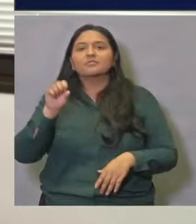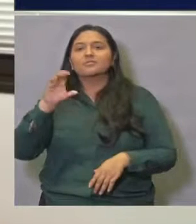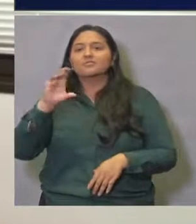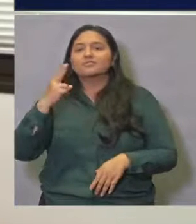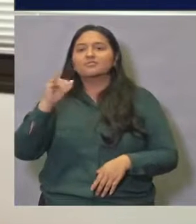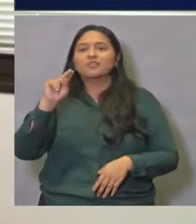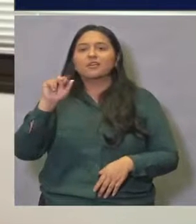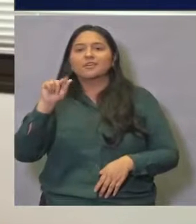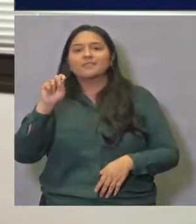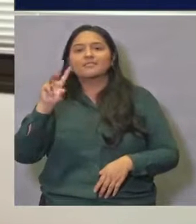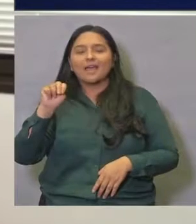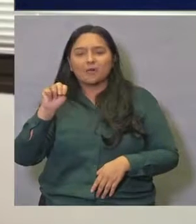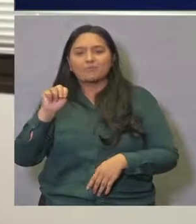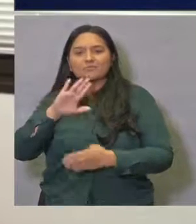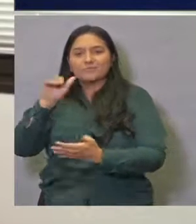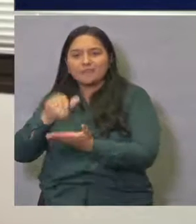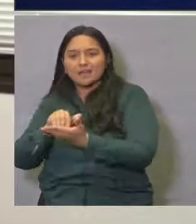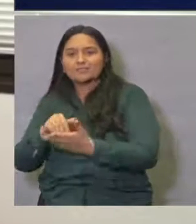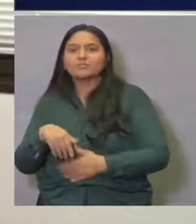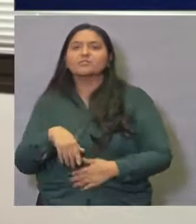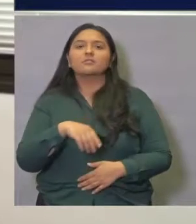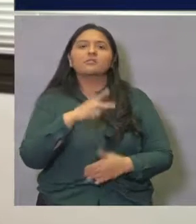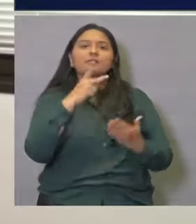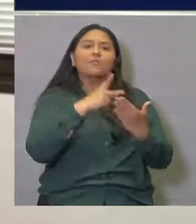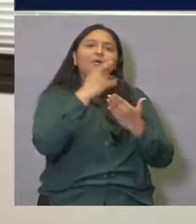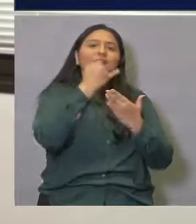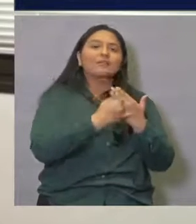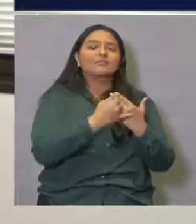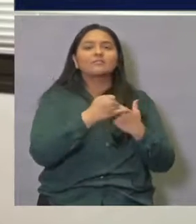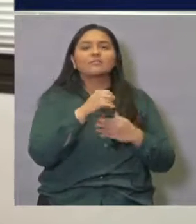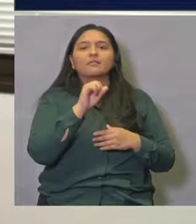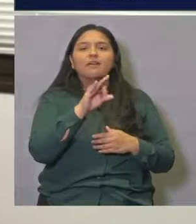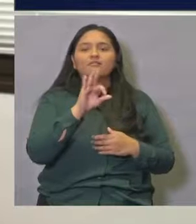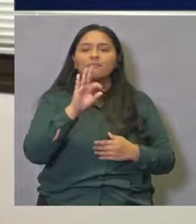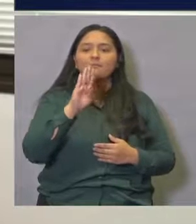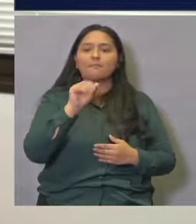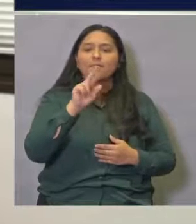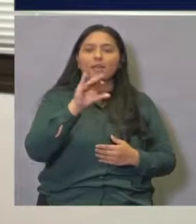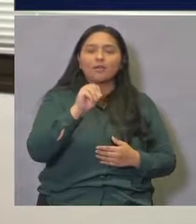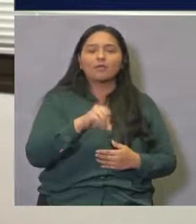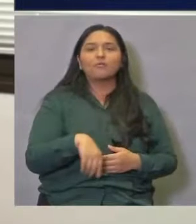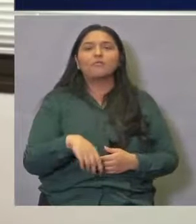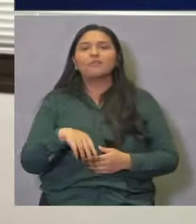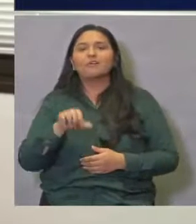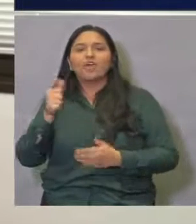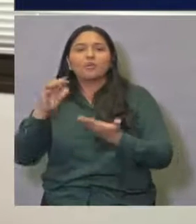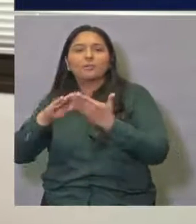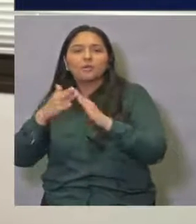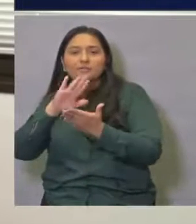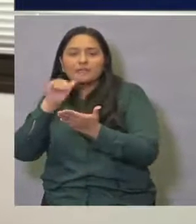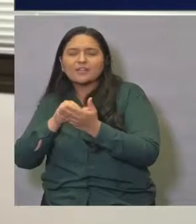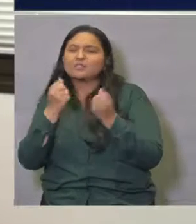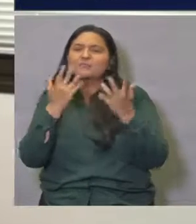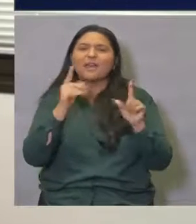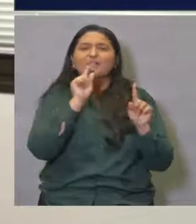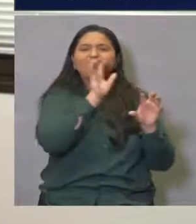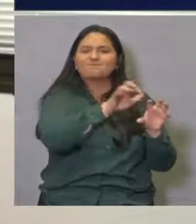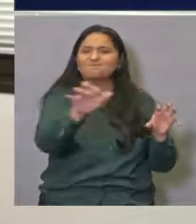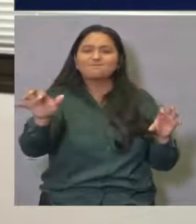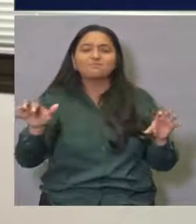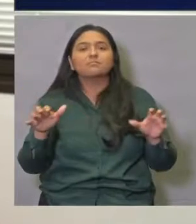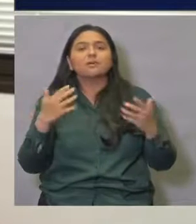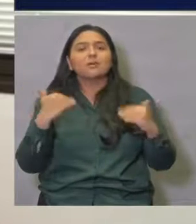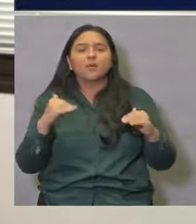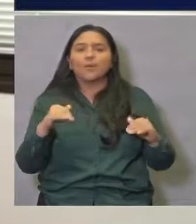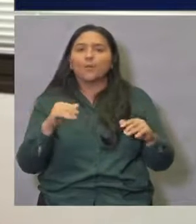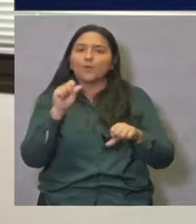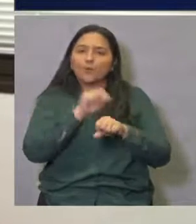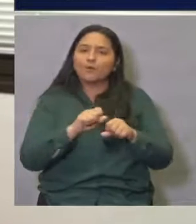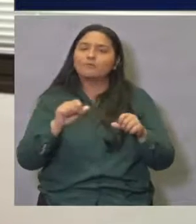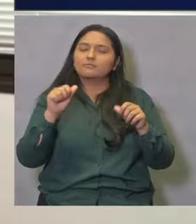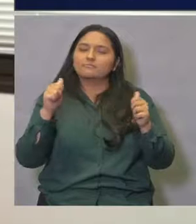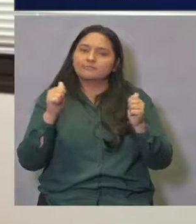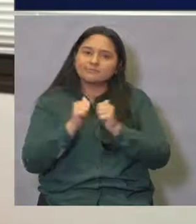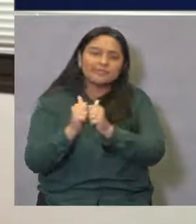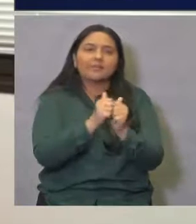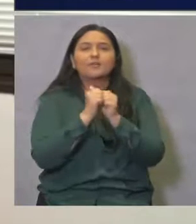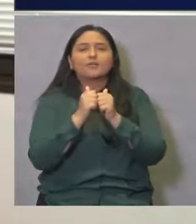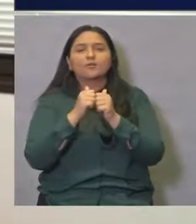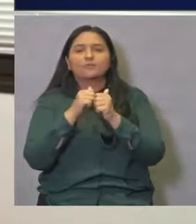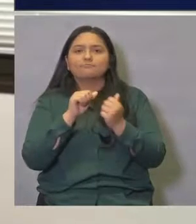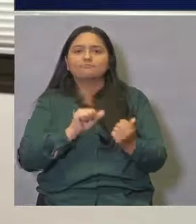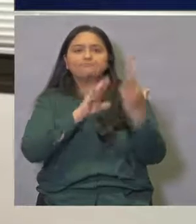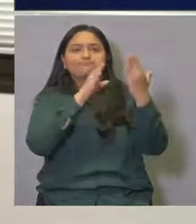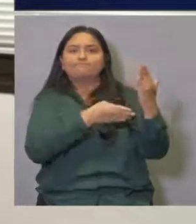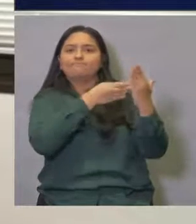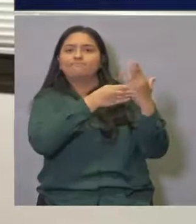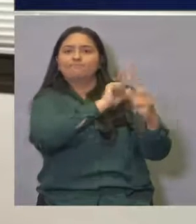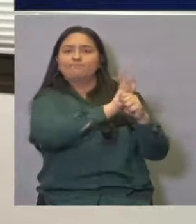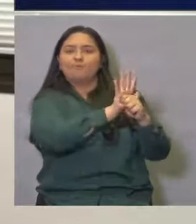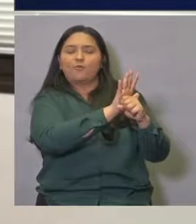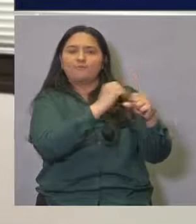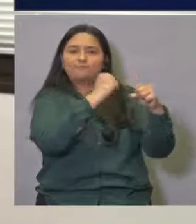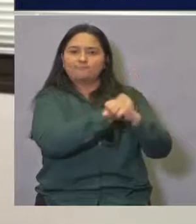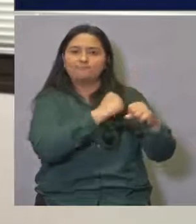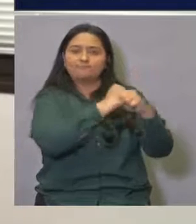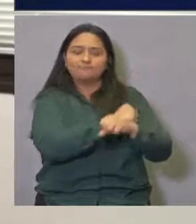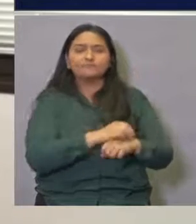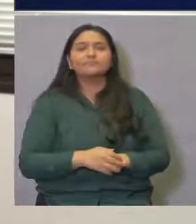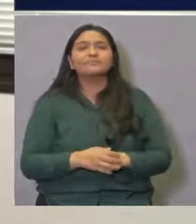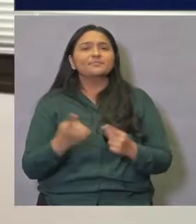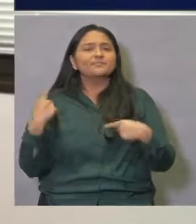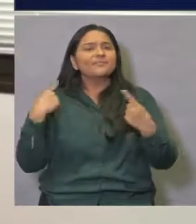DE SALUD, ORGANIZACIONES.